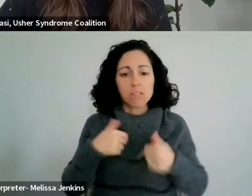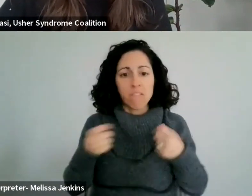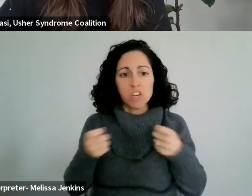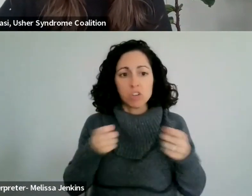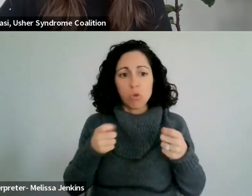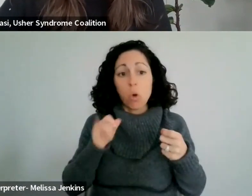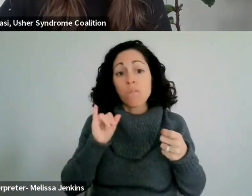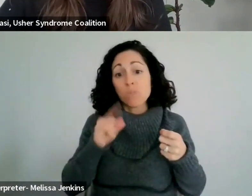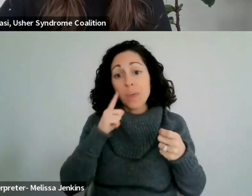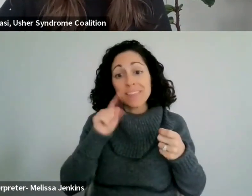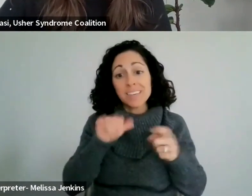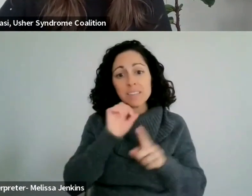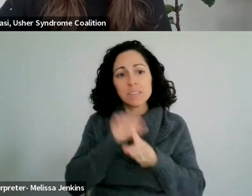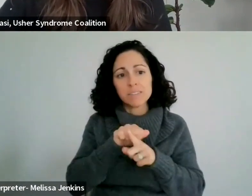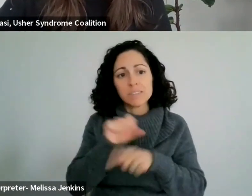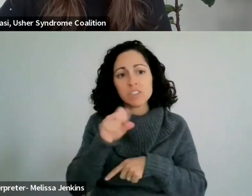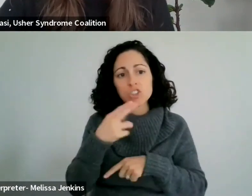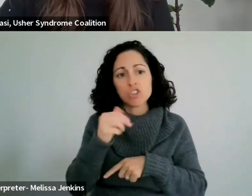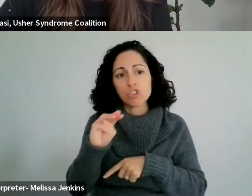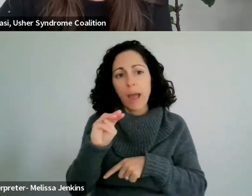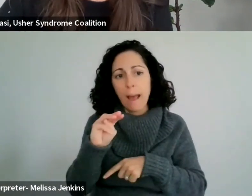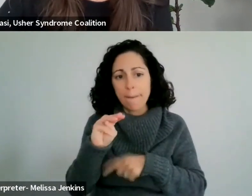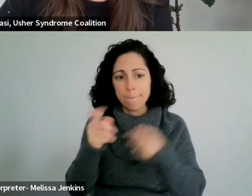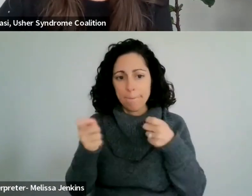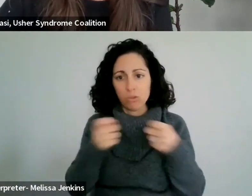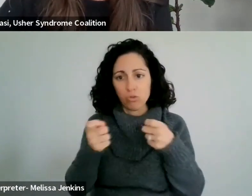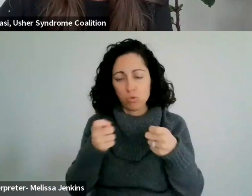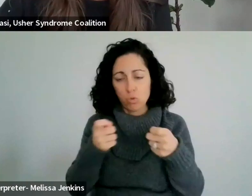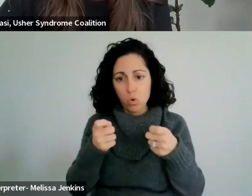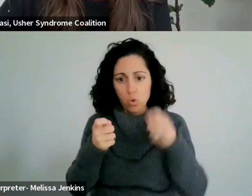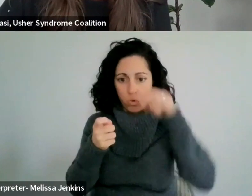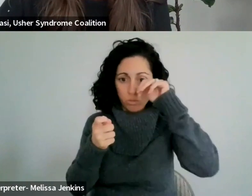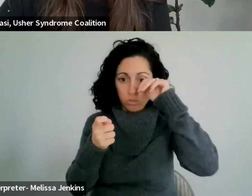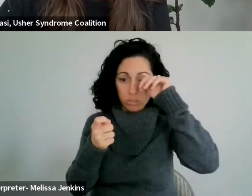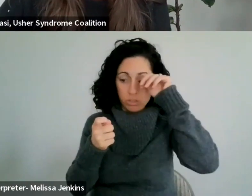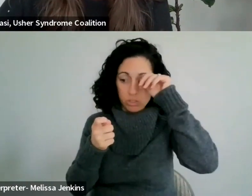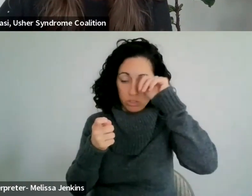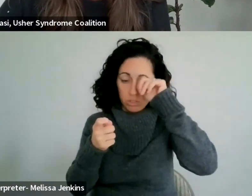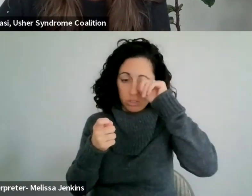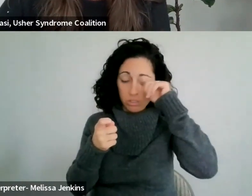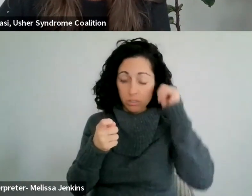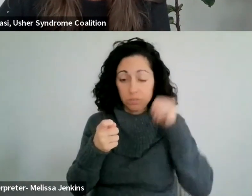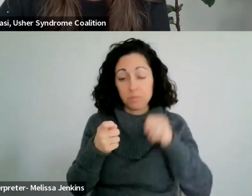We've. We've been able to keep the numbers assigned to the sham